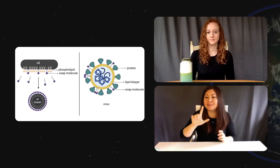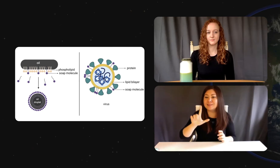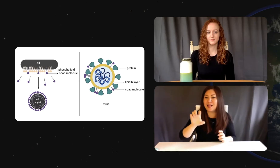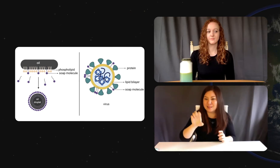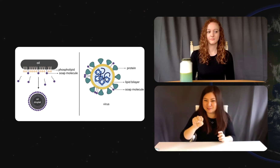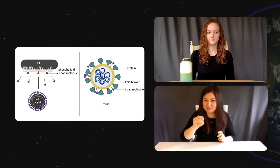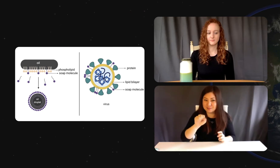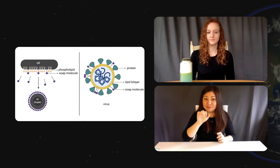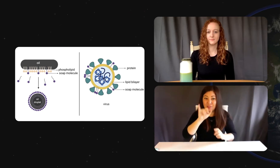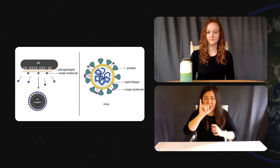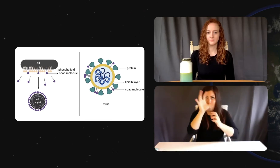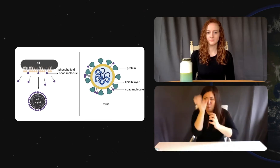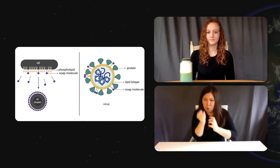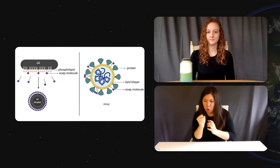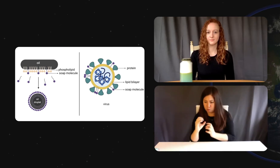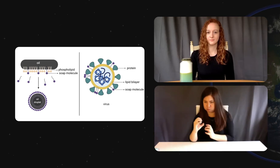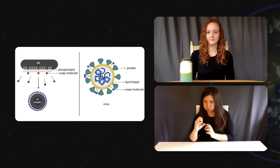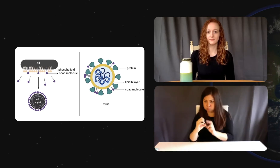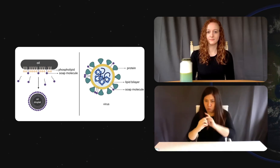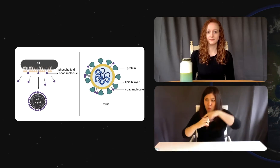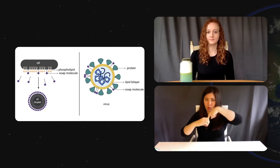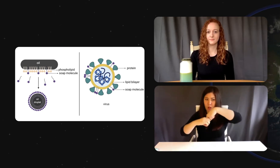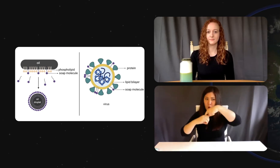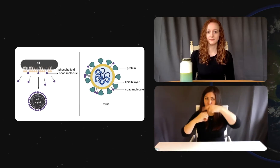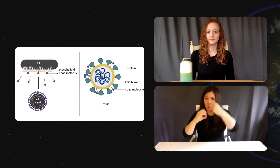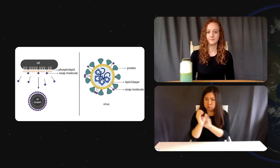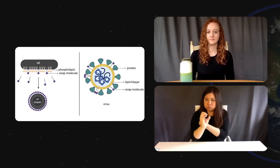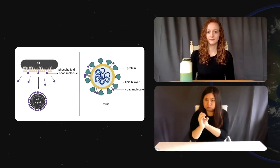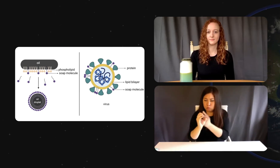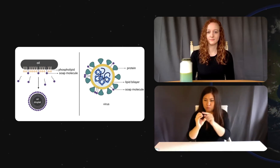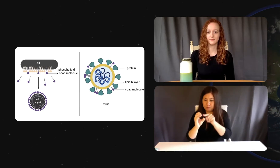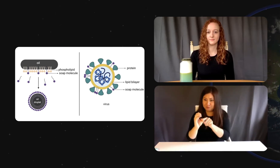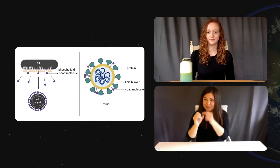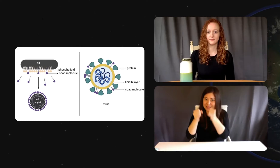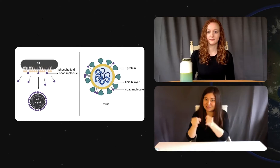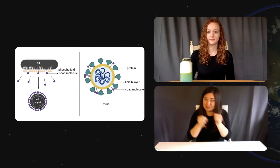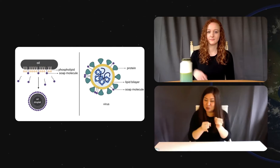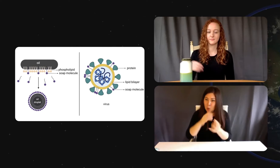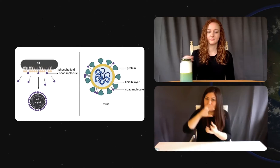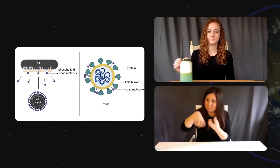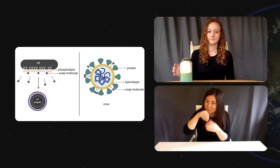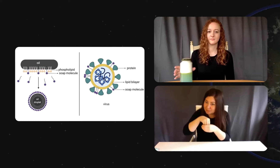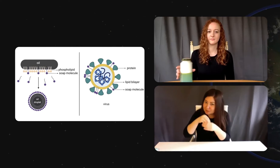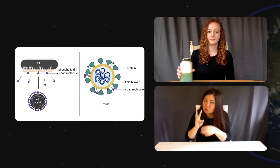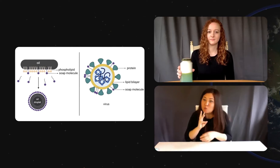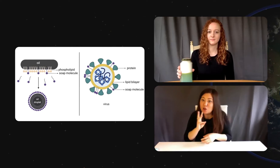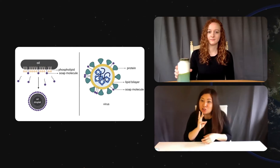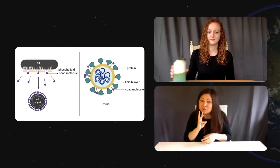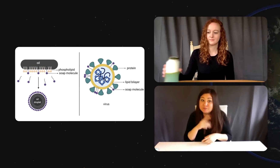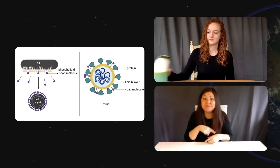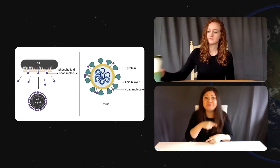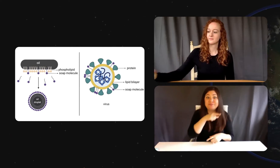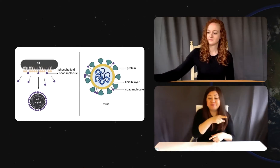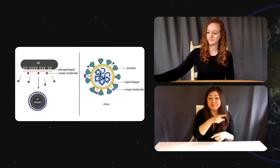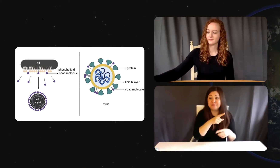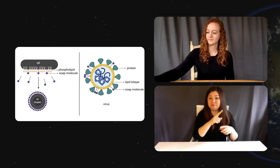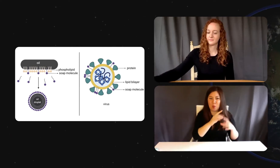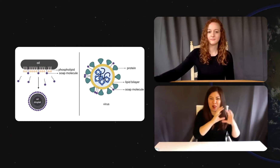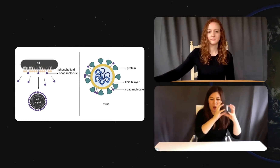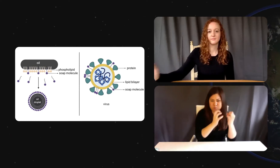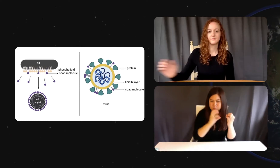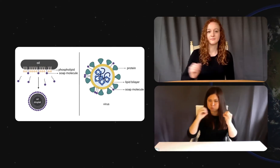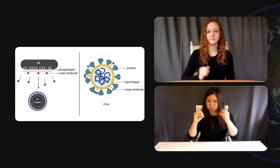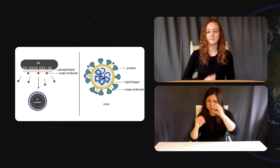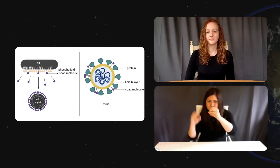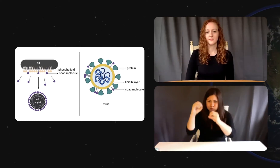Then, they surround the oil droplets, oil molecules, which allows it to disperse.